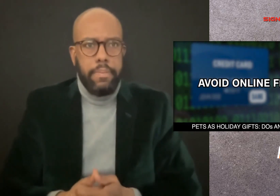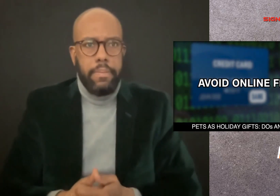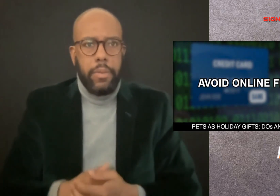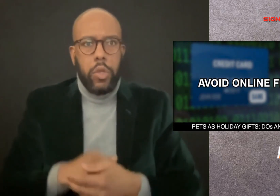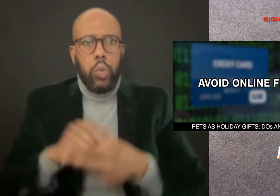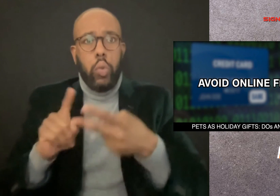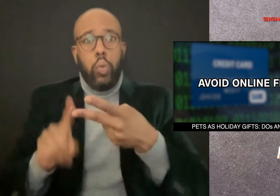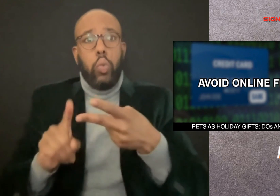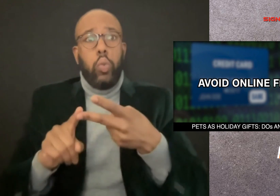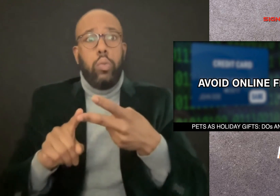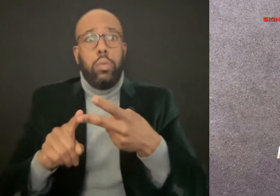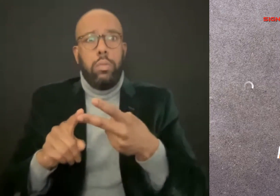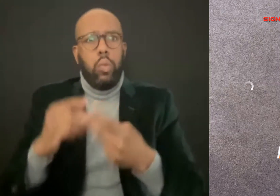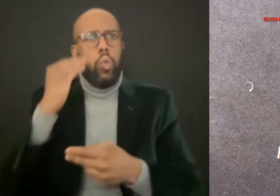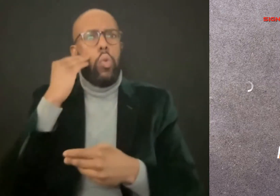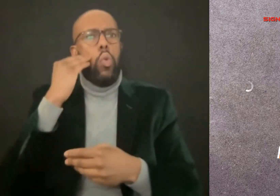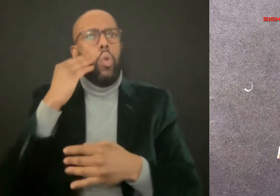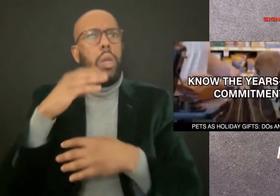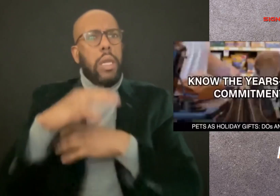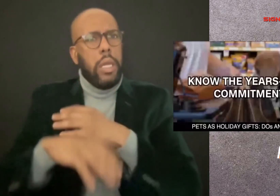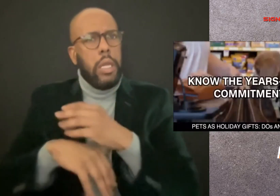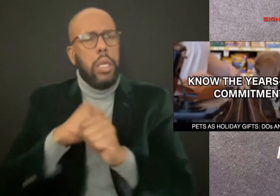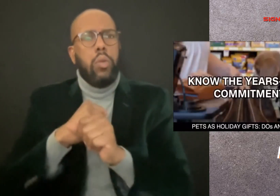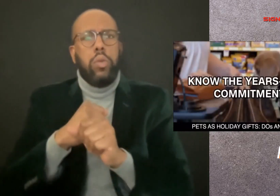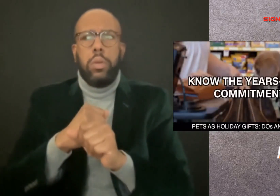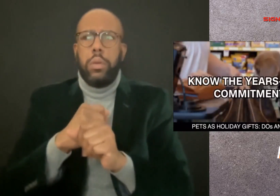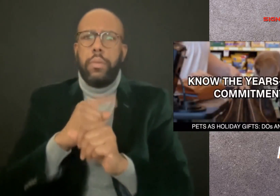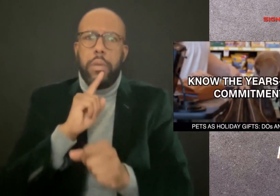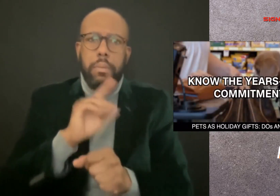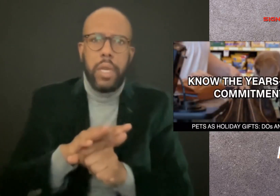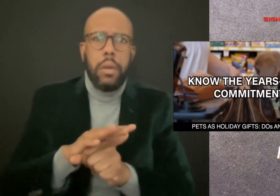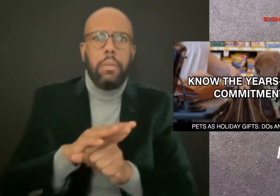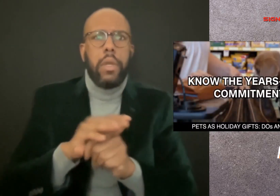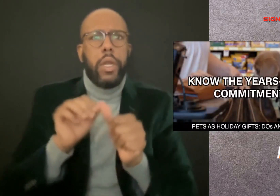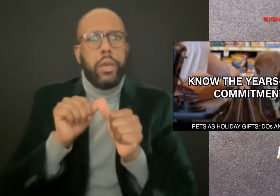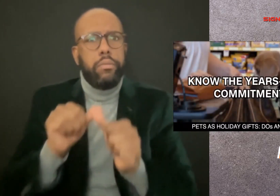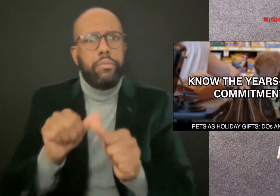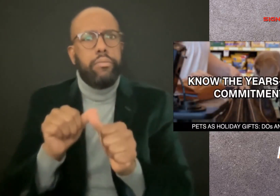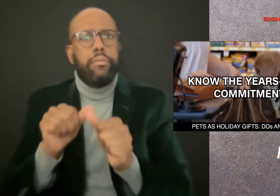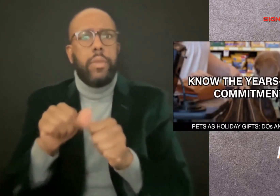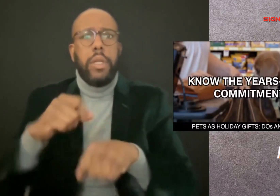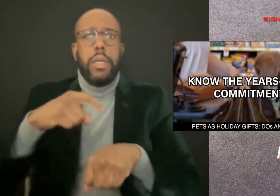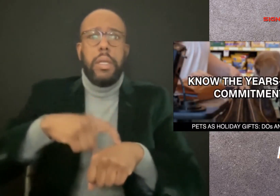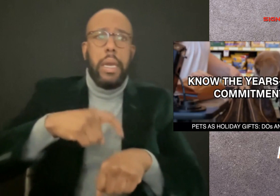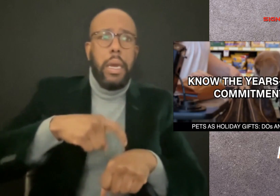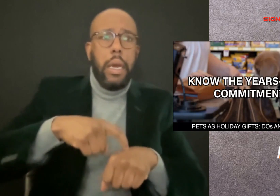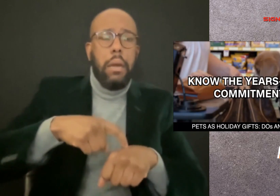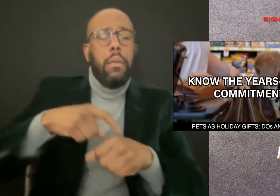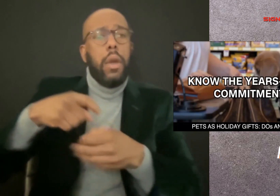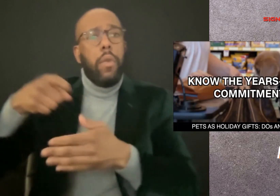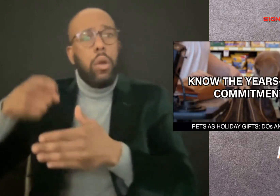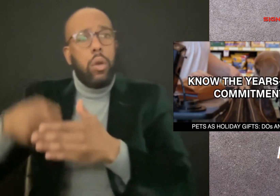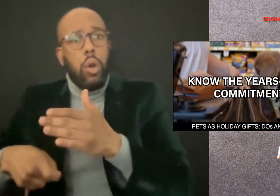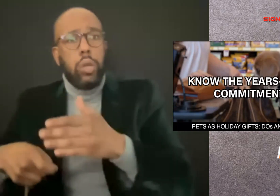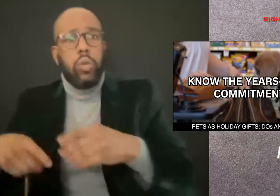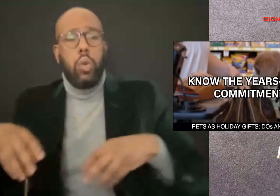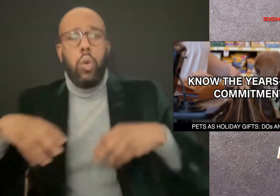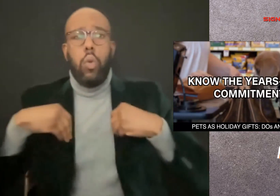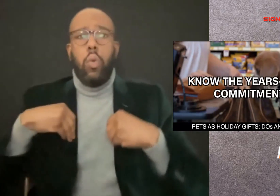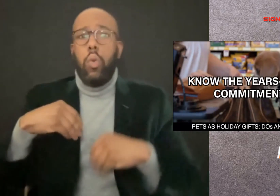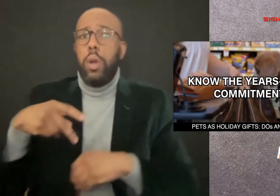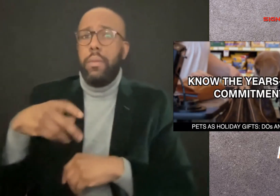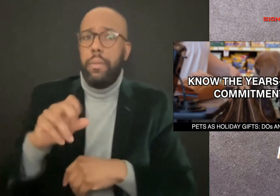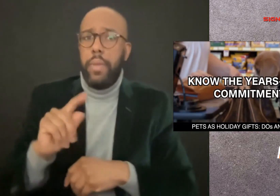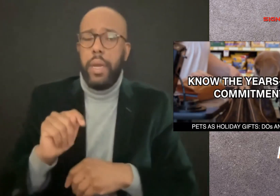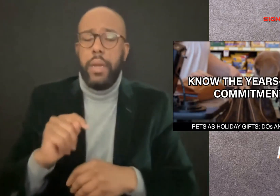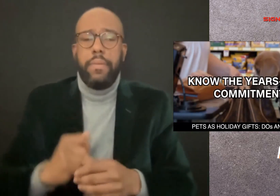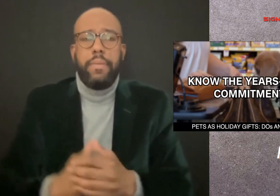number two know the years long commitment both with time and the cost of owning a pet